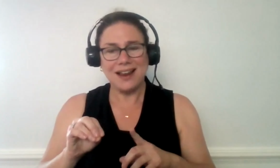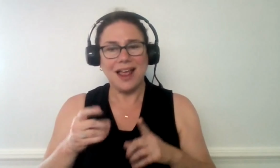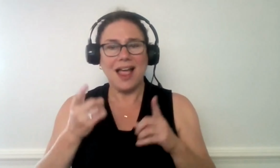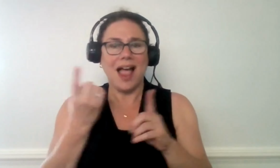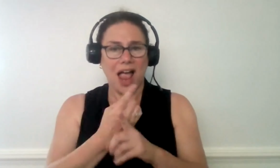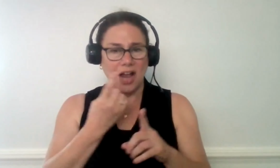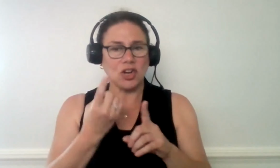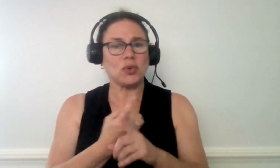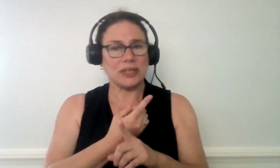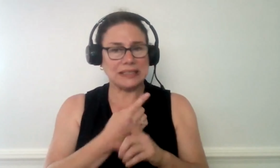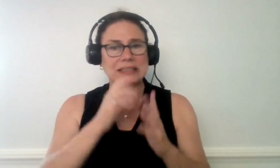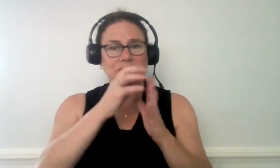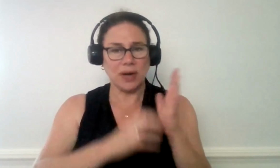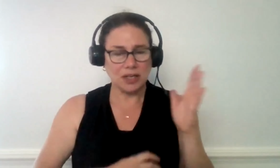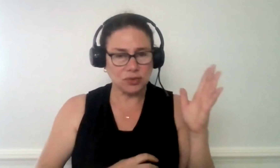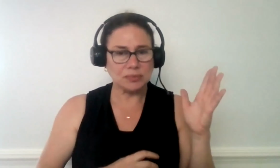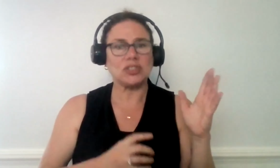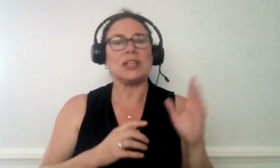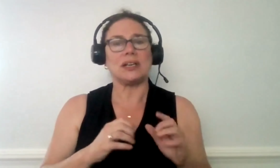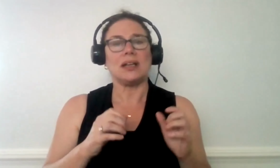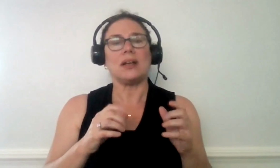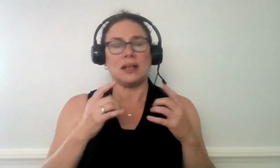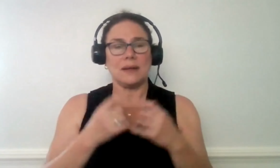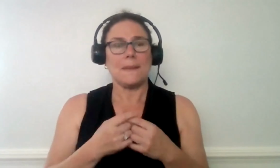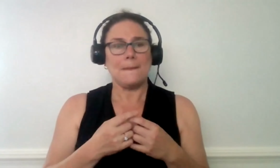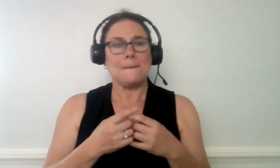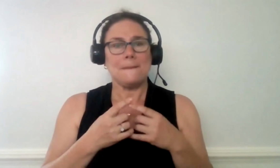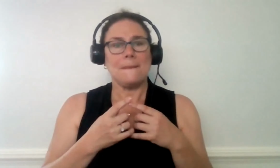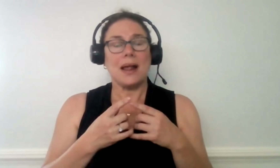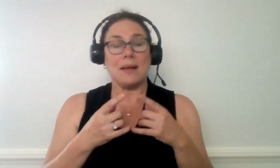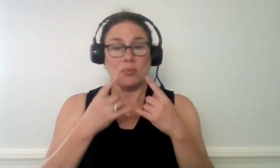Travis Lee: That's still really great.